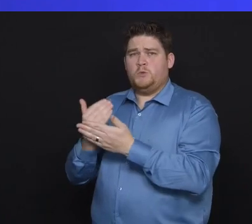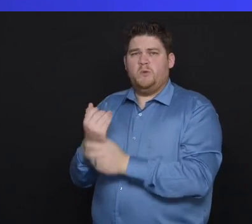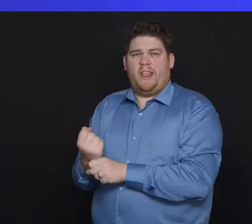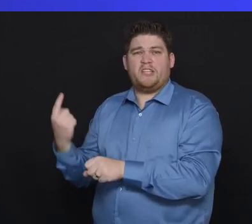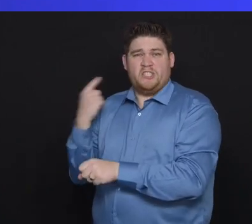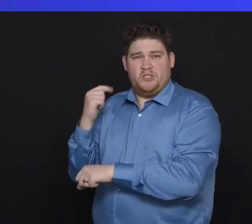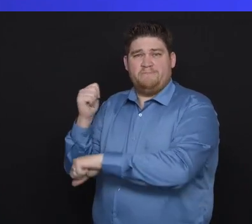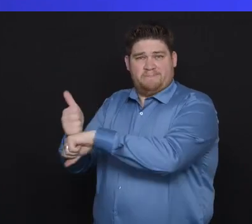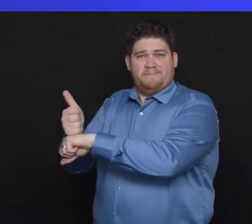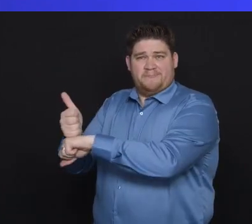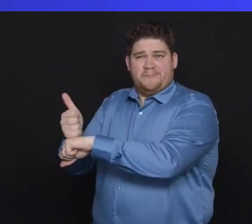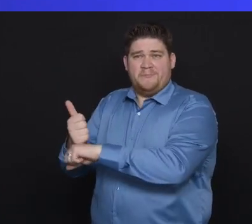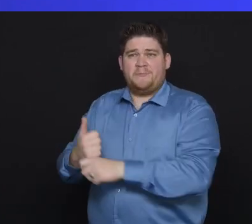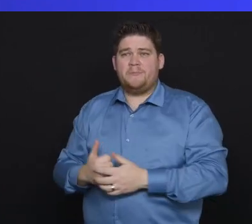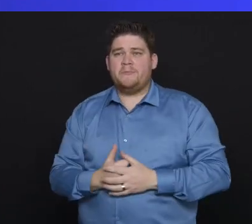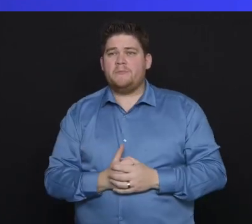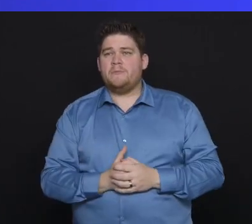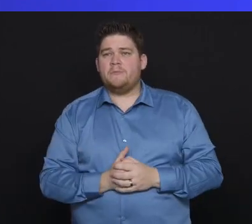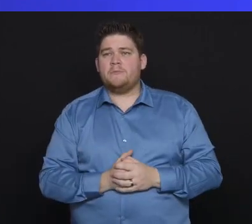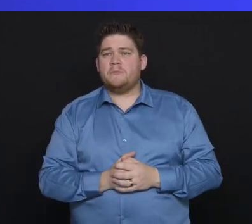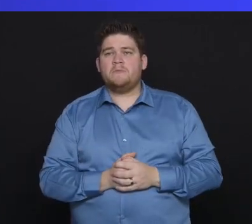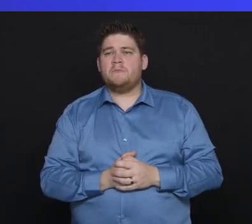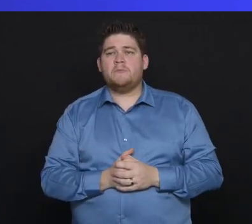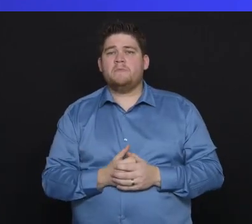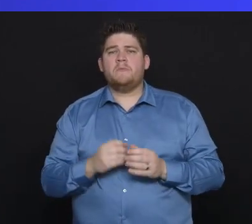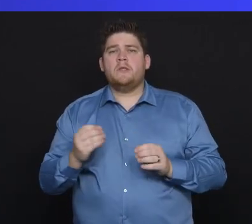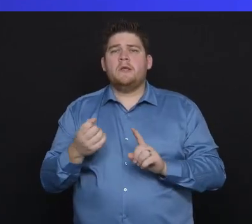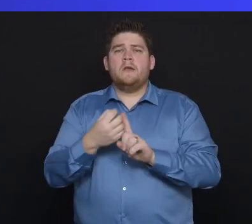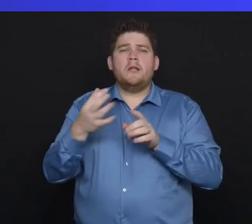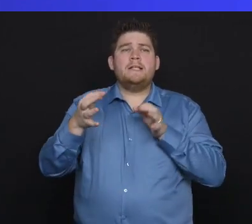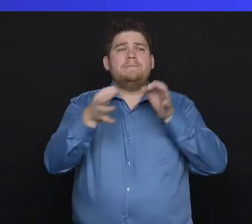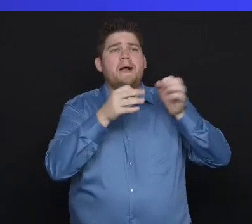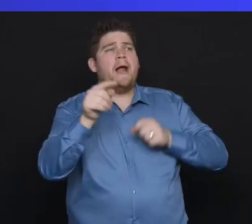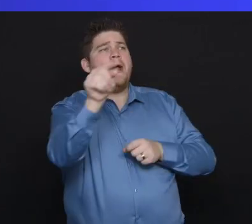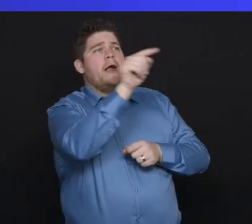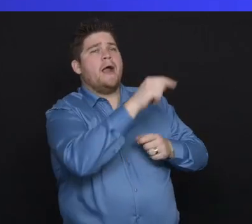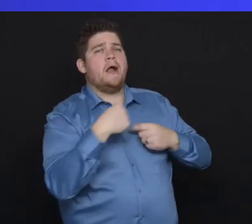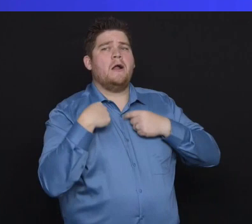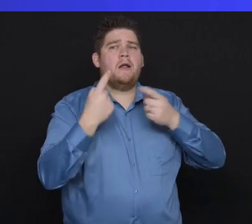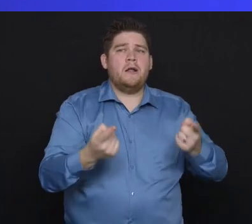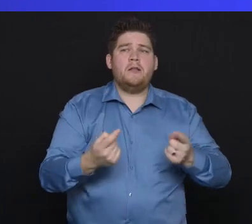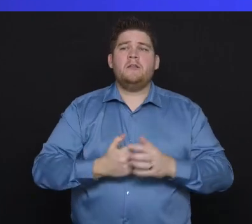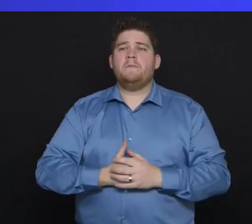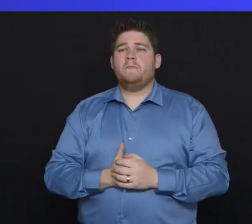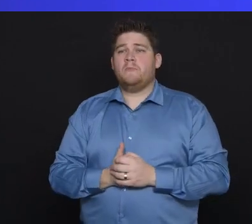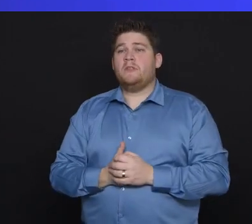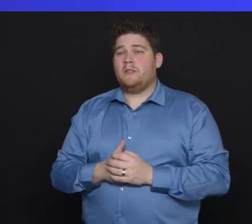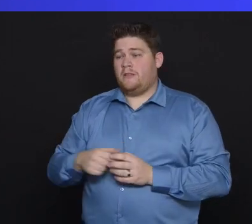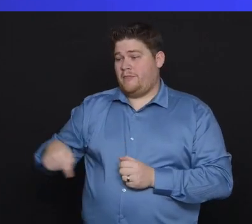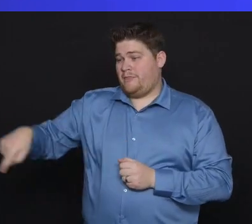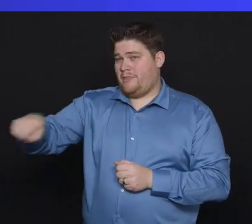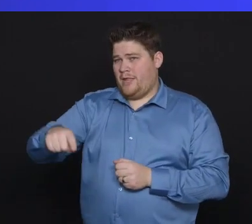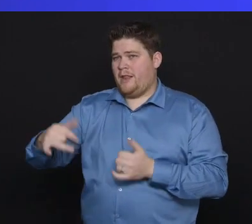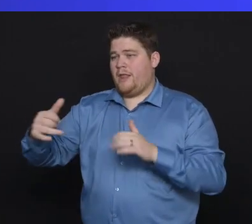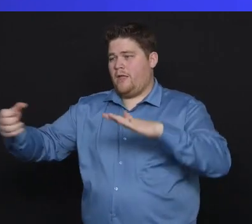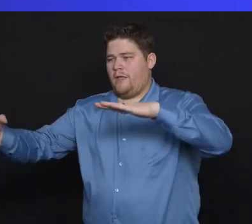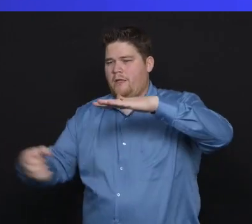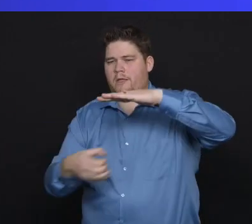time as well and we haven't spoken about the direct responsibility and management of the health authorities. I think that's a positive change in helping to address these questions.